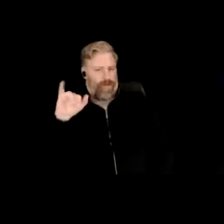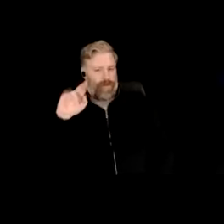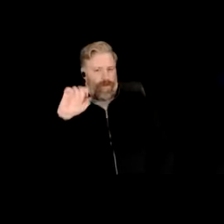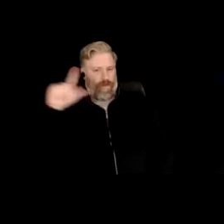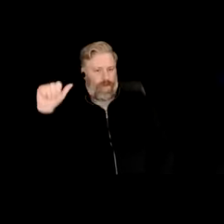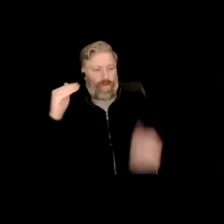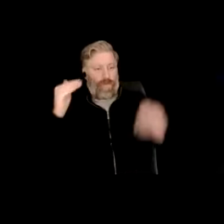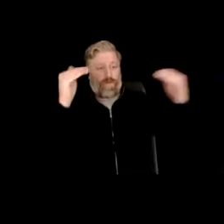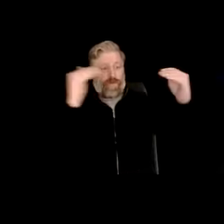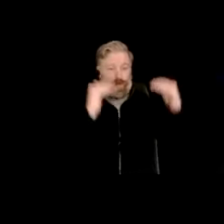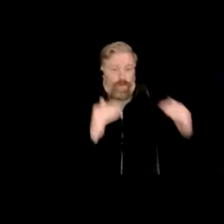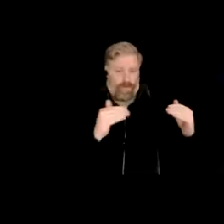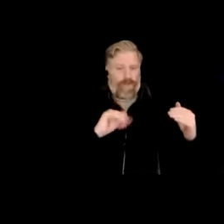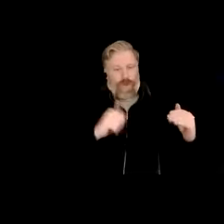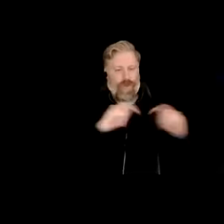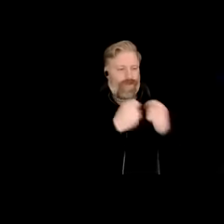Kathy, Becky, Sam, and Yong.